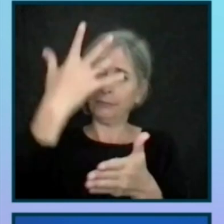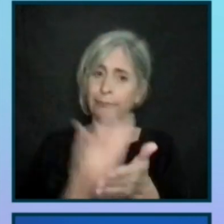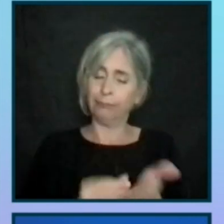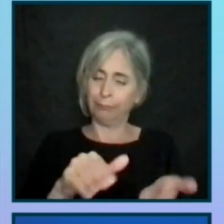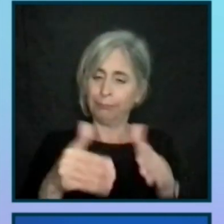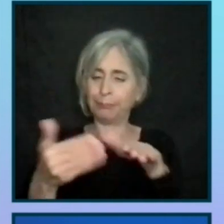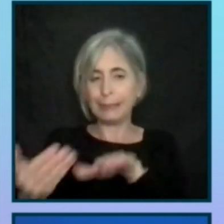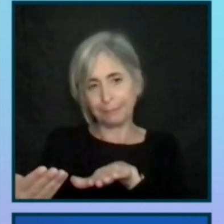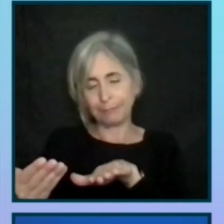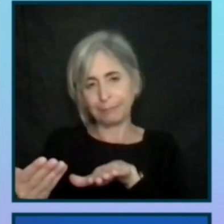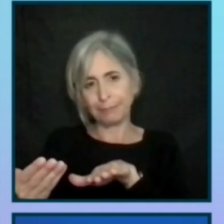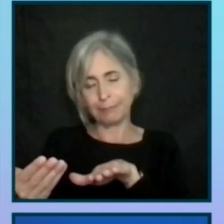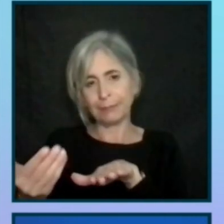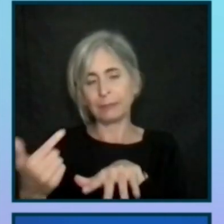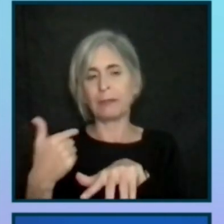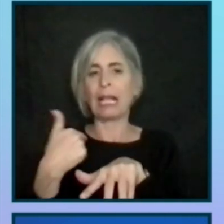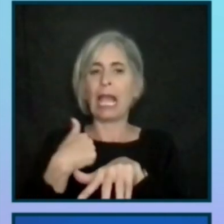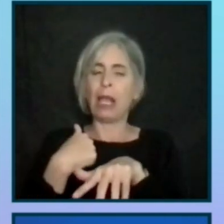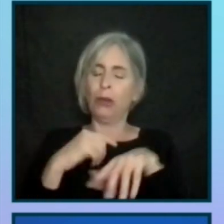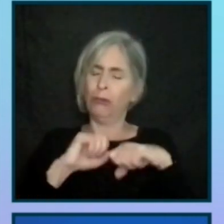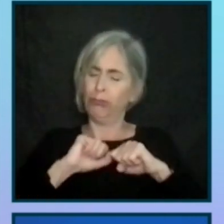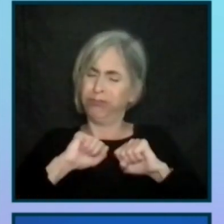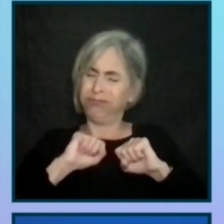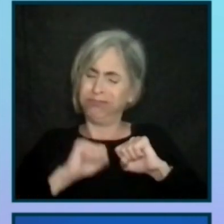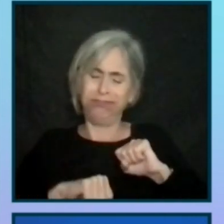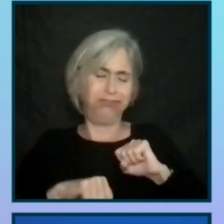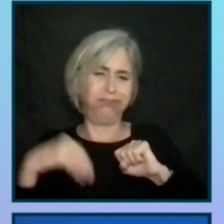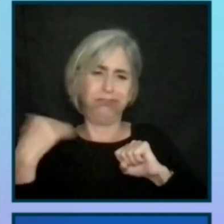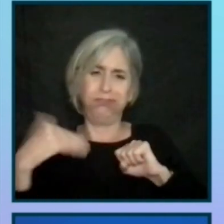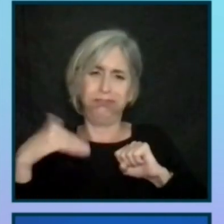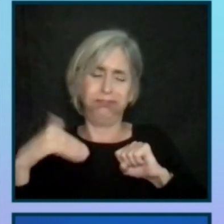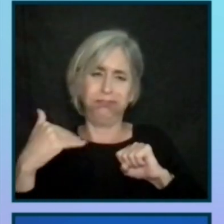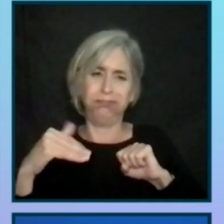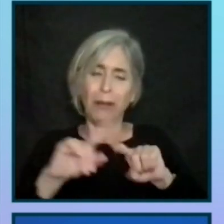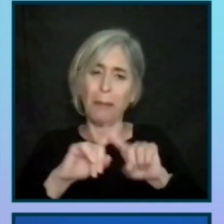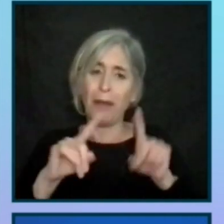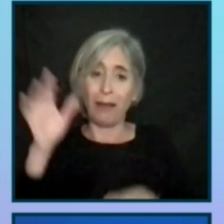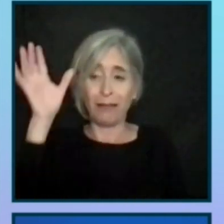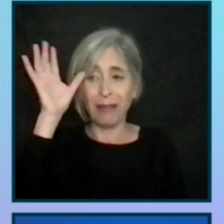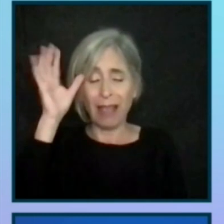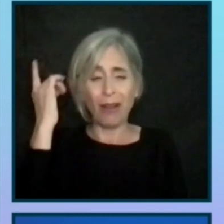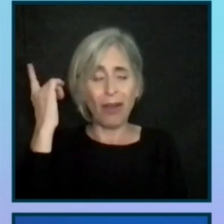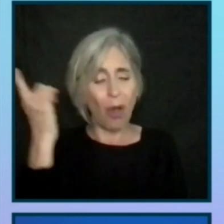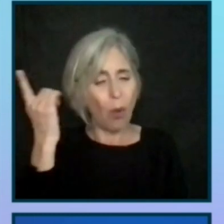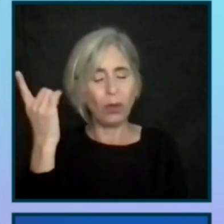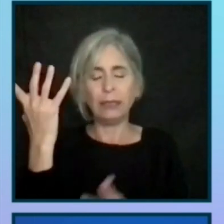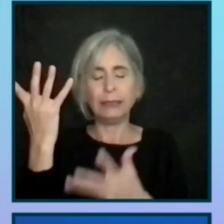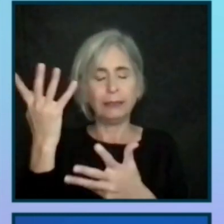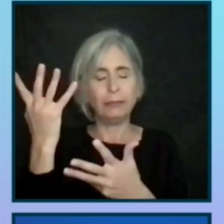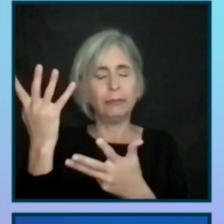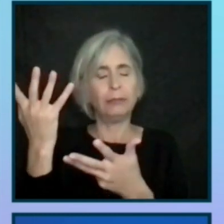I was and remain heartbroken about it, but GAAD always gives me all these talks given me an opportunity